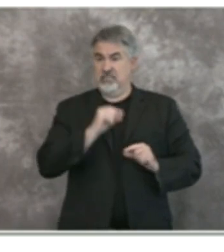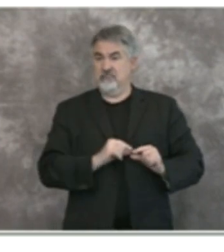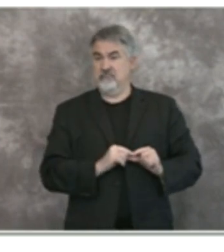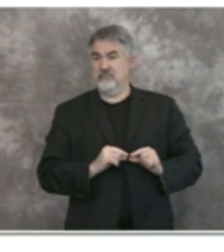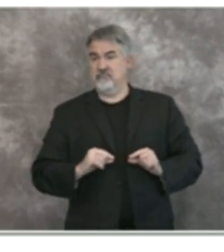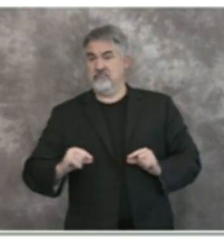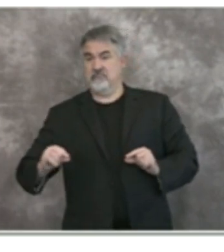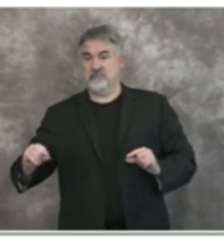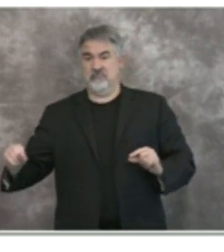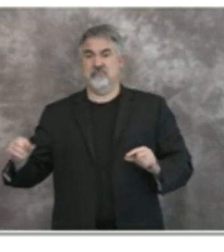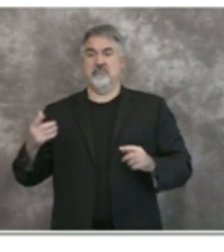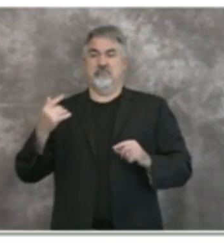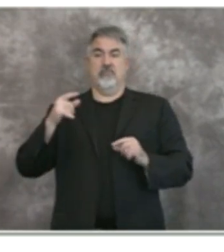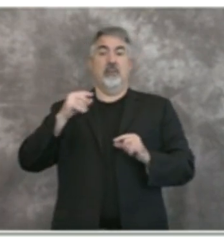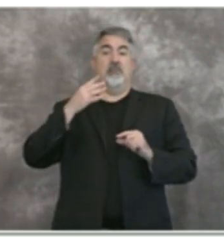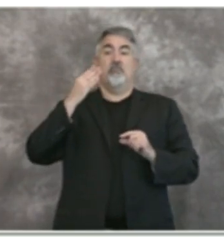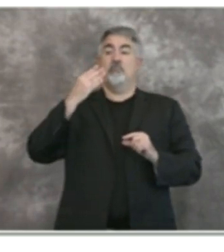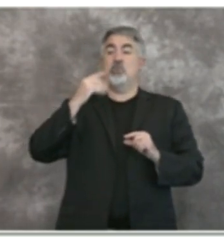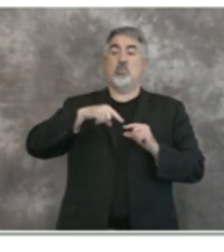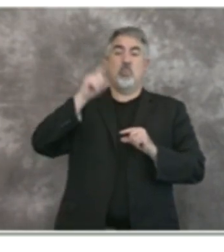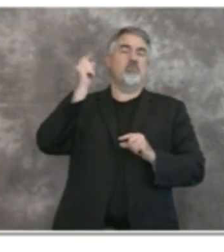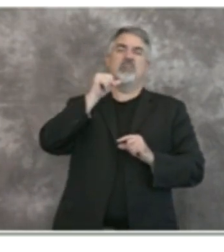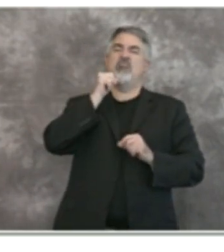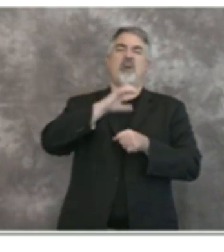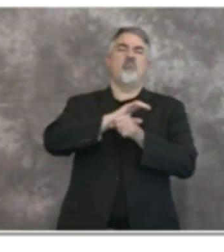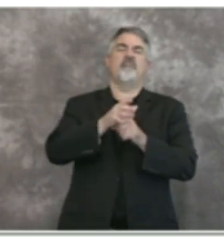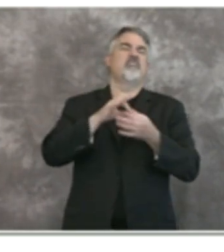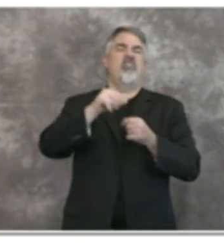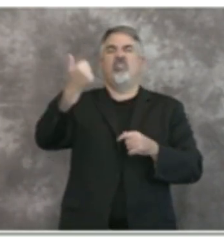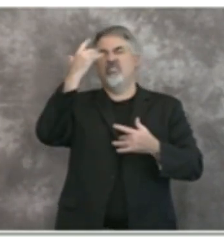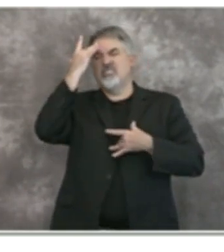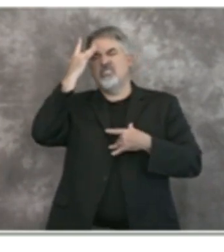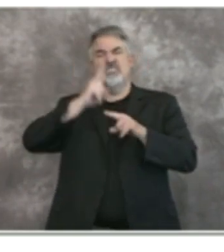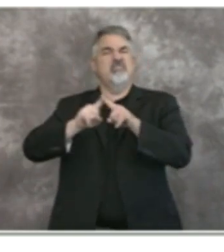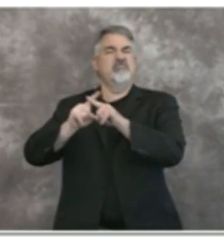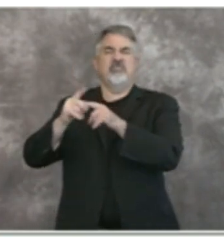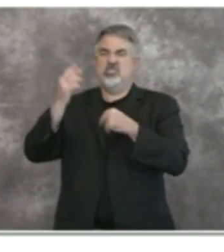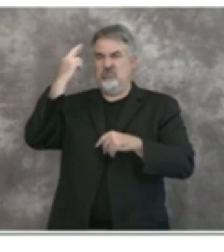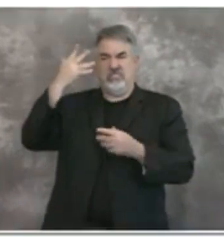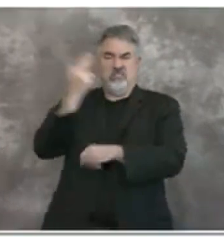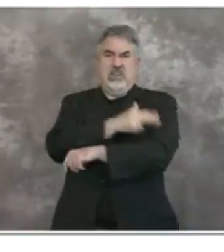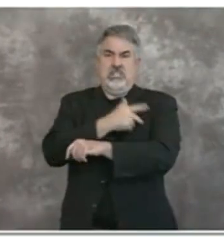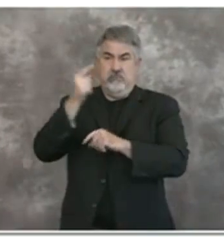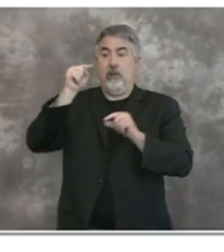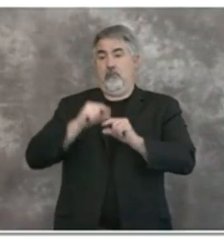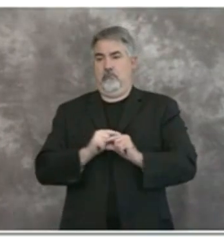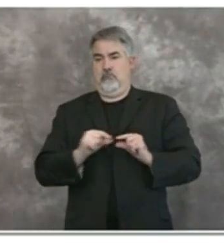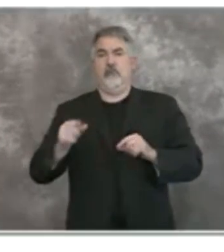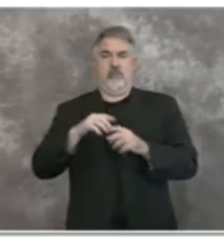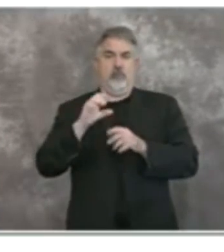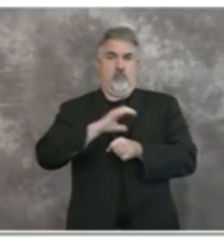HOSPITALIZATIONS ARE AT 3.85 ON THE NEXT SLIDE YOU CAN SEE THAT 3.85 AT THE BOTTOM THIS COVID PLUS THE NON COVID